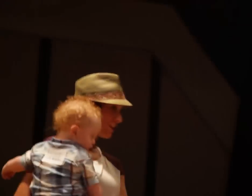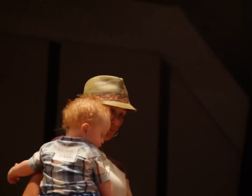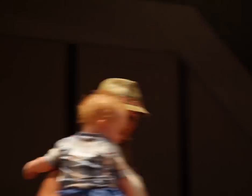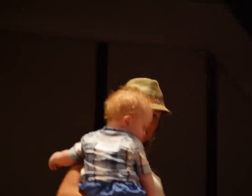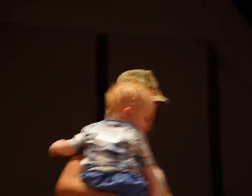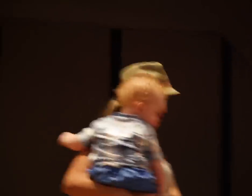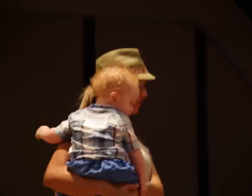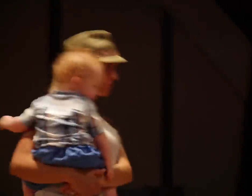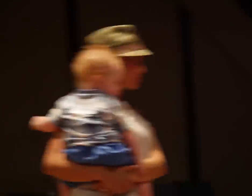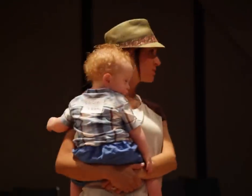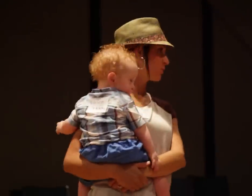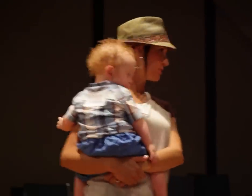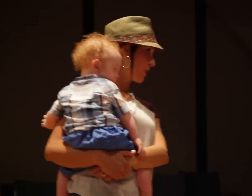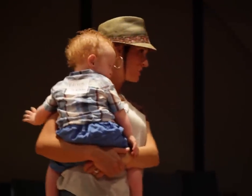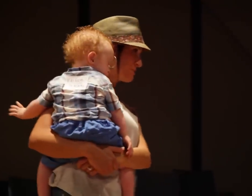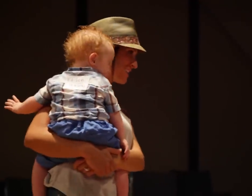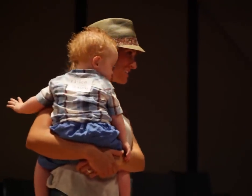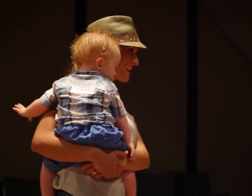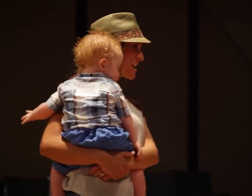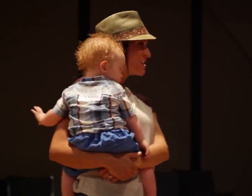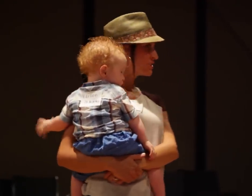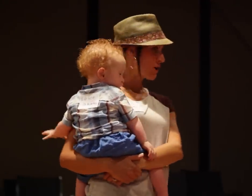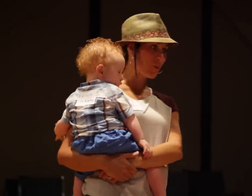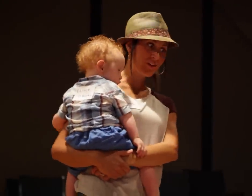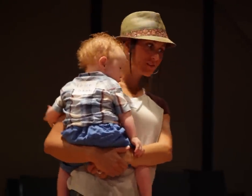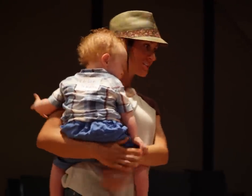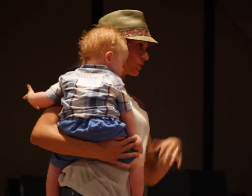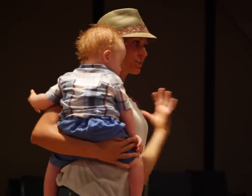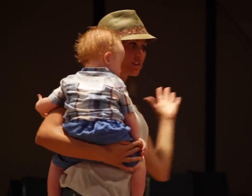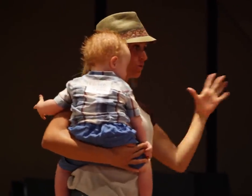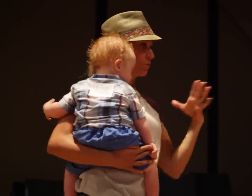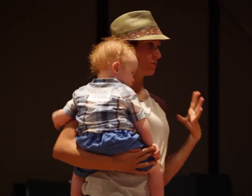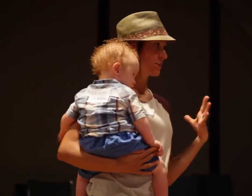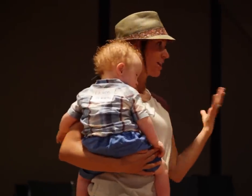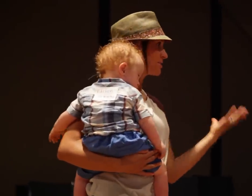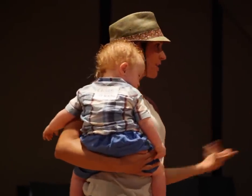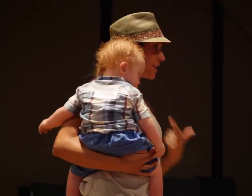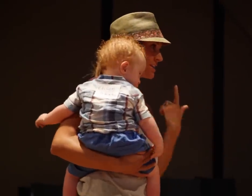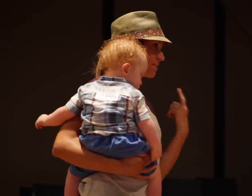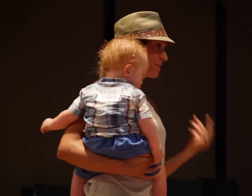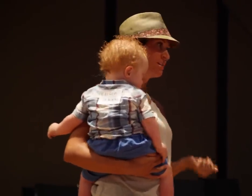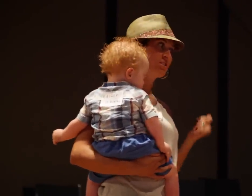And he was born with Down's Syndrome -- Yeah? which was a total surprise to us. Okay. So we are just learning this whole world and signing is nothing.